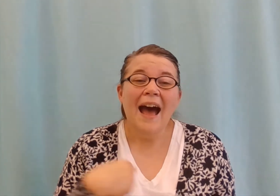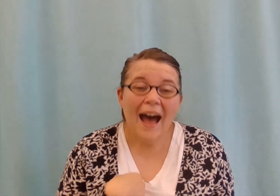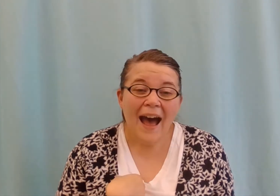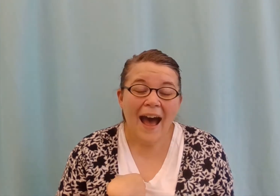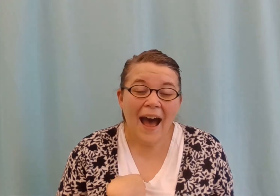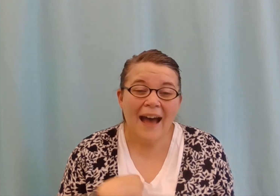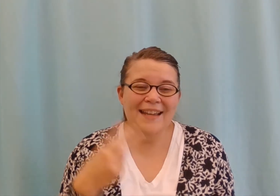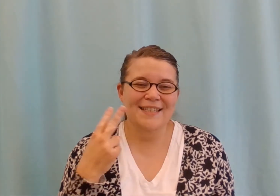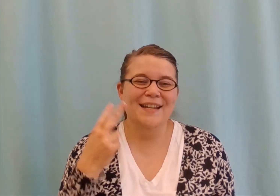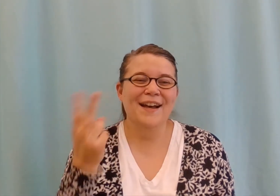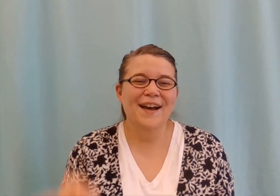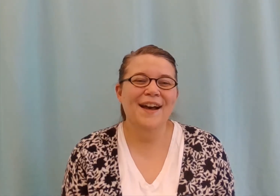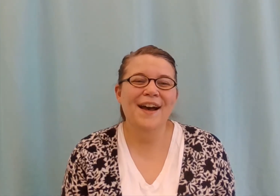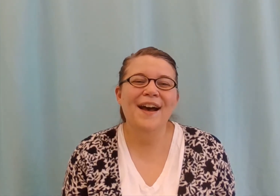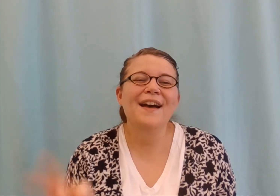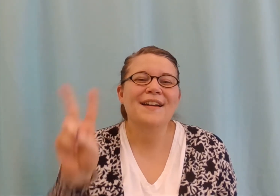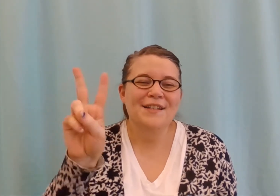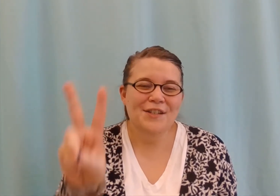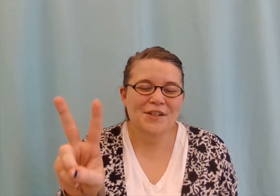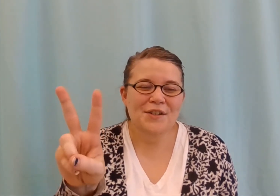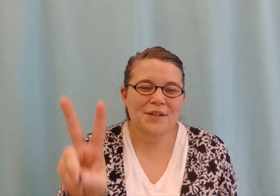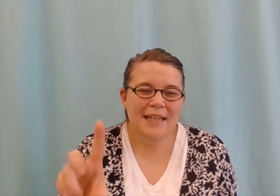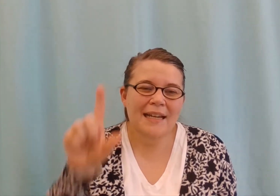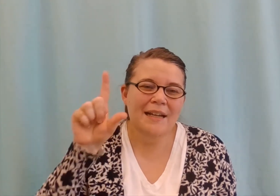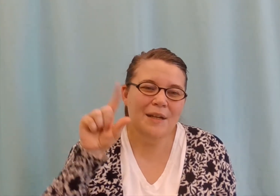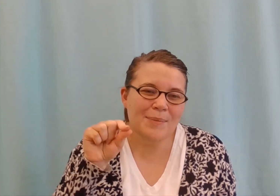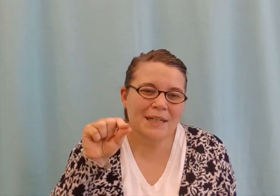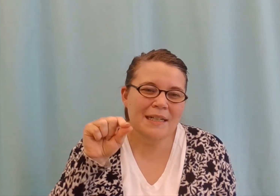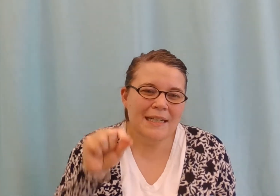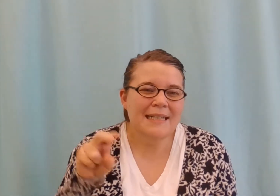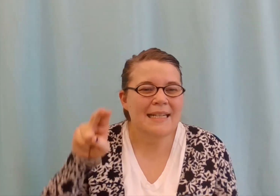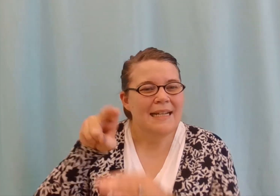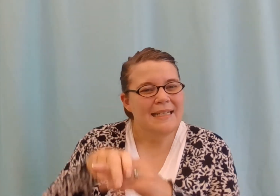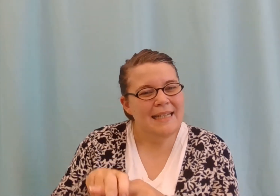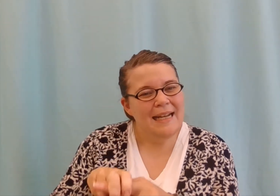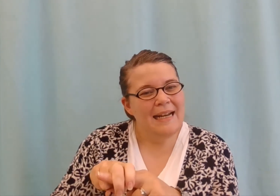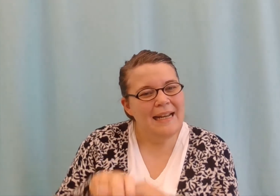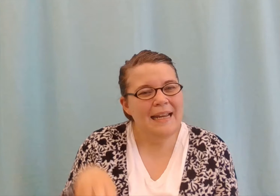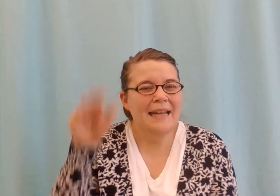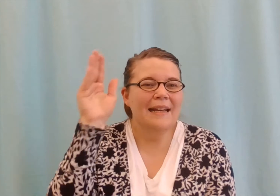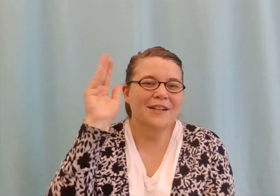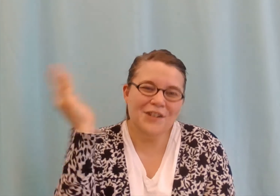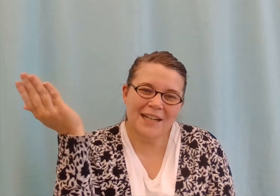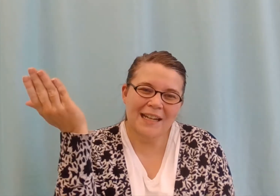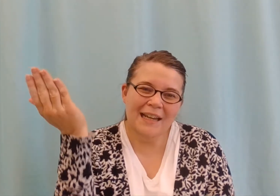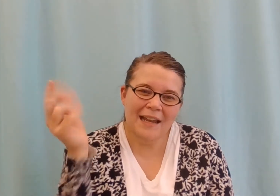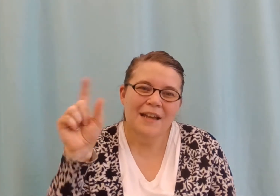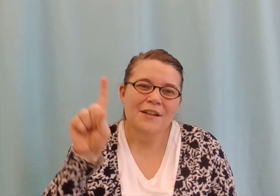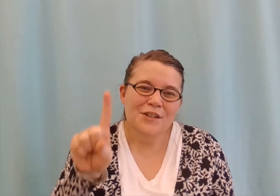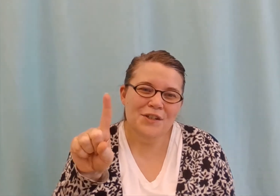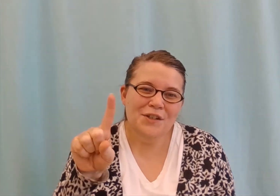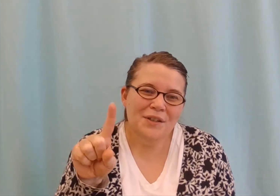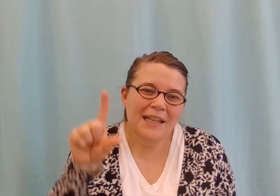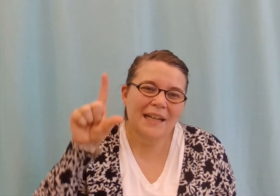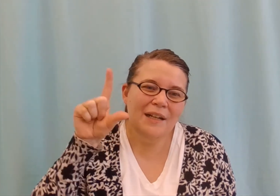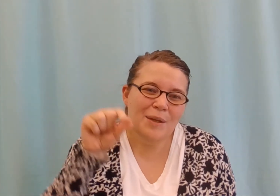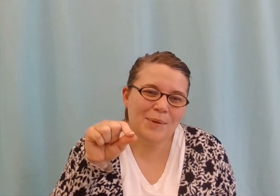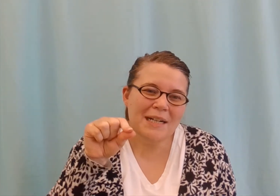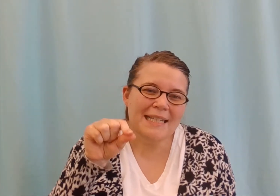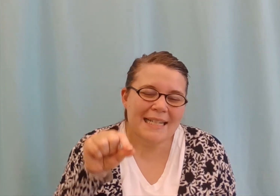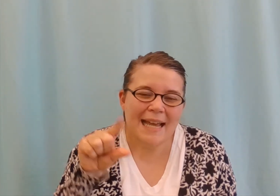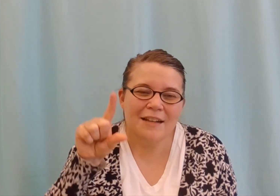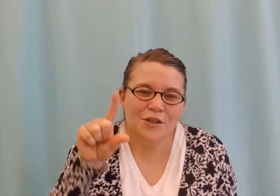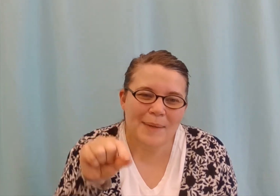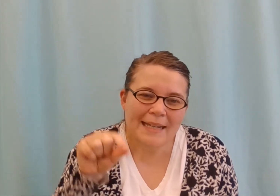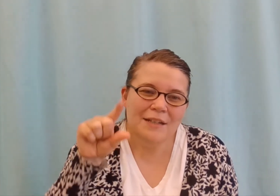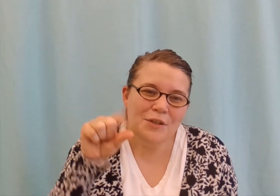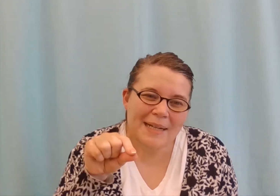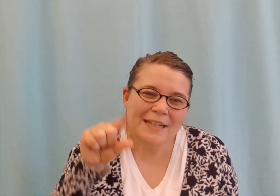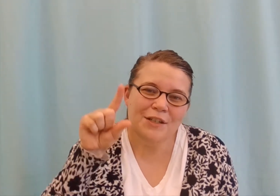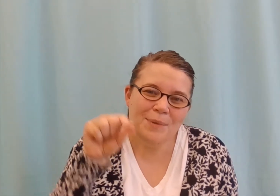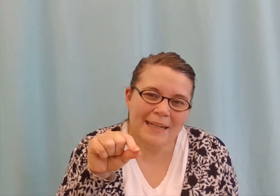I saw two little birds sitting in a tree. Two little birds, they said "tweet, tweet, tweet."